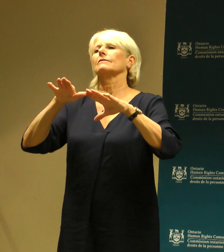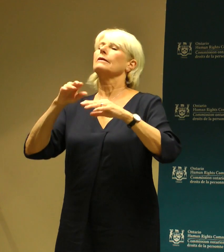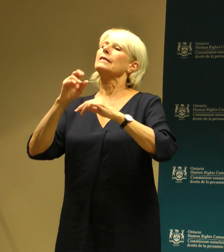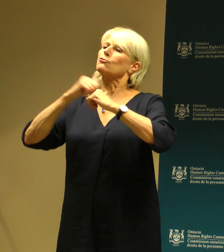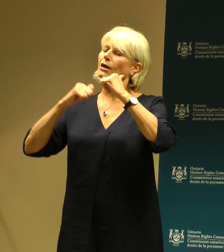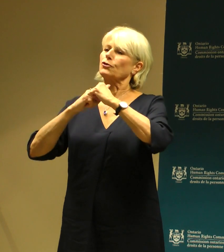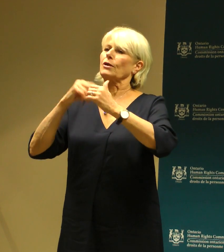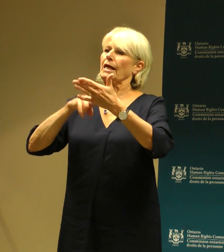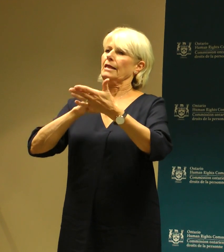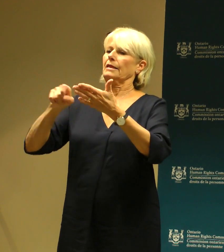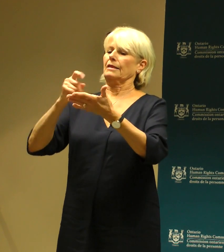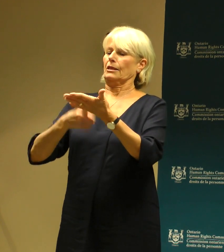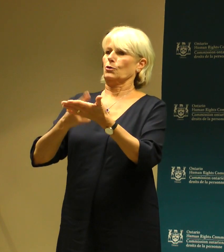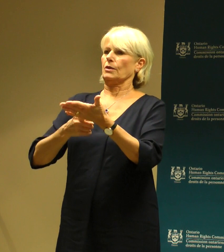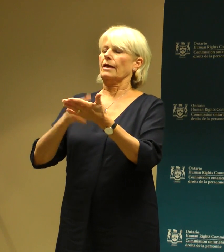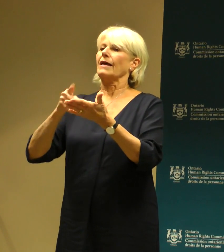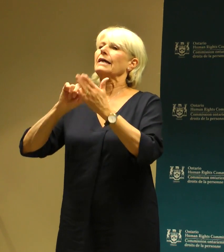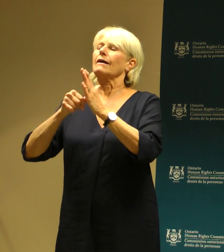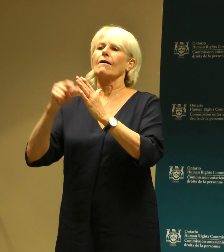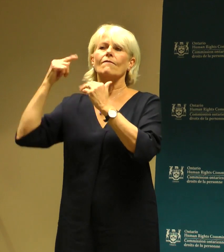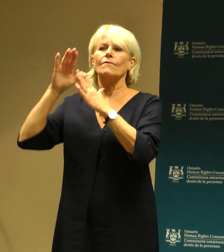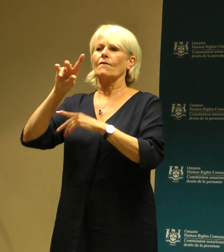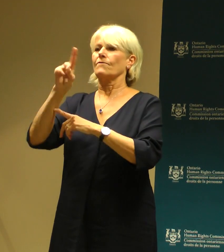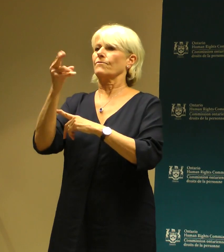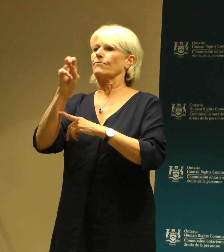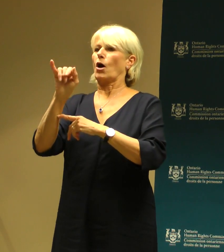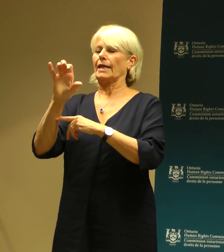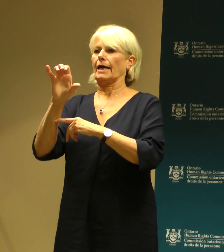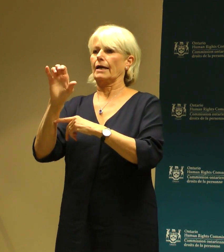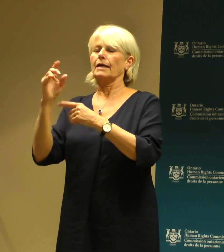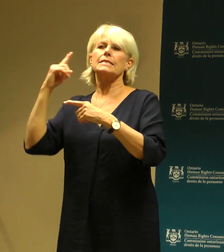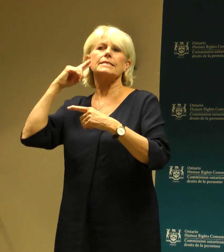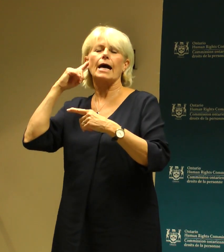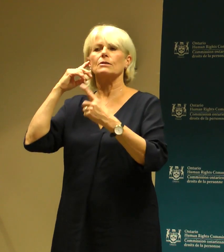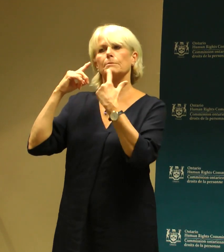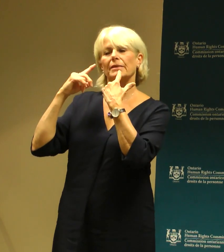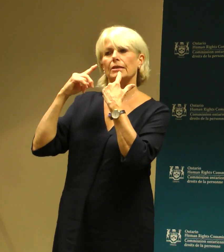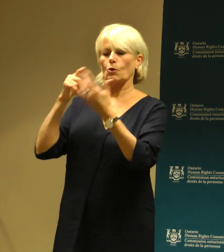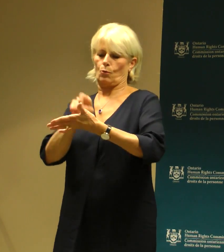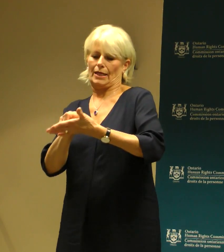This approach emphasizes phonics, or the relationship between sounds and speech and the written word.